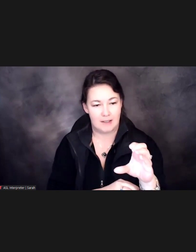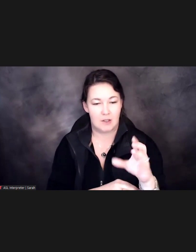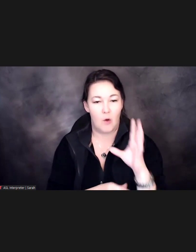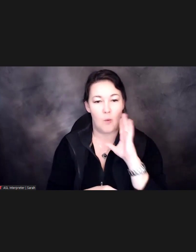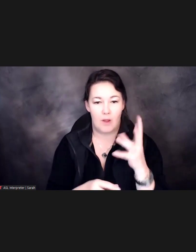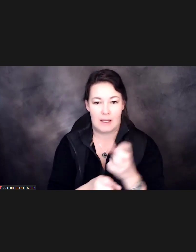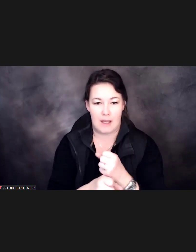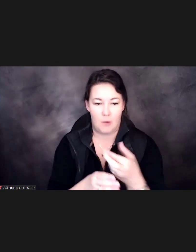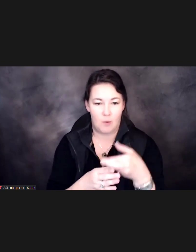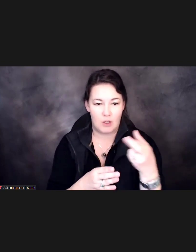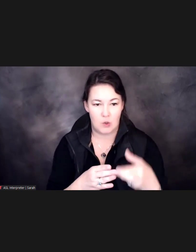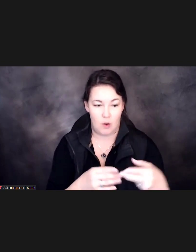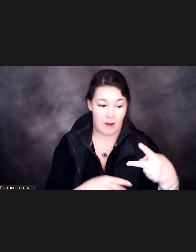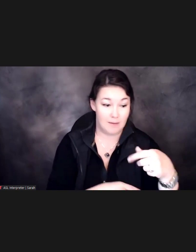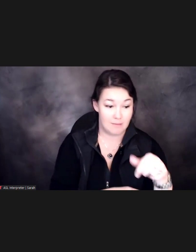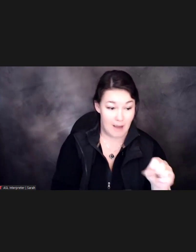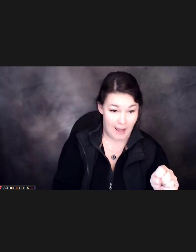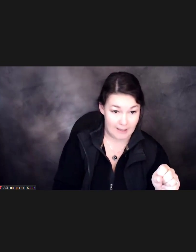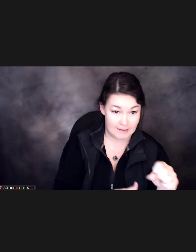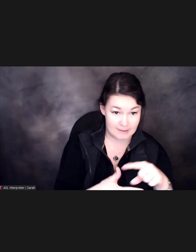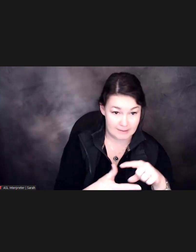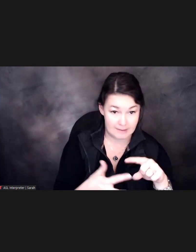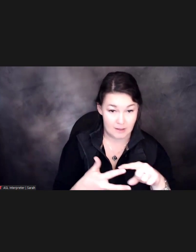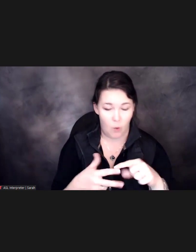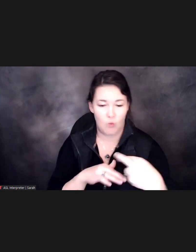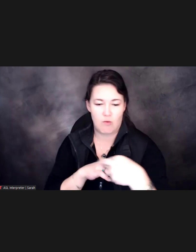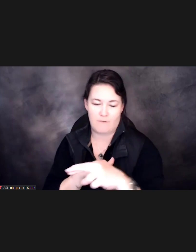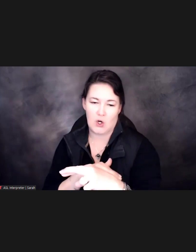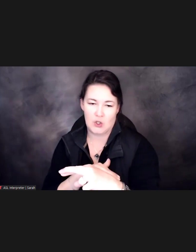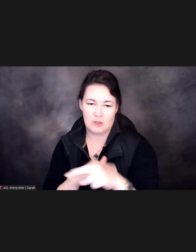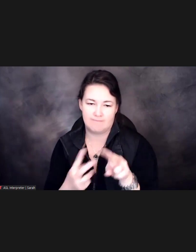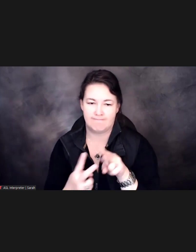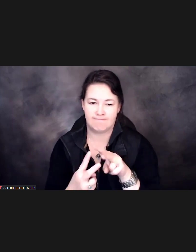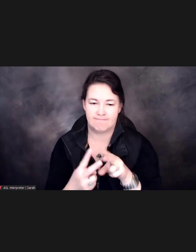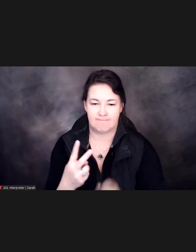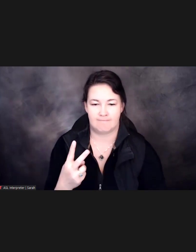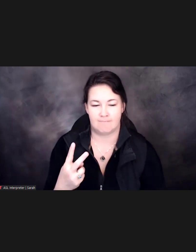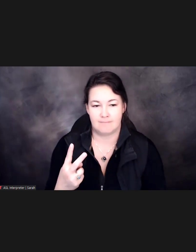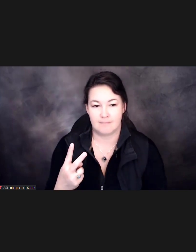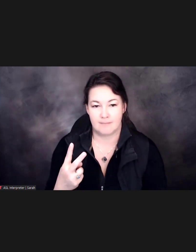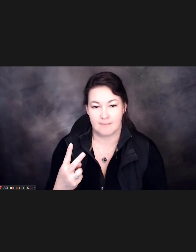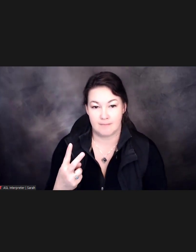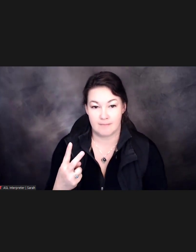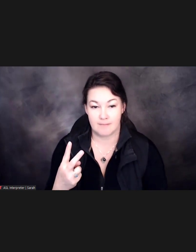result will appear as either a pass or a refer.